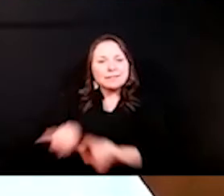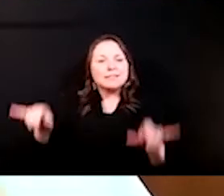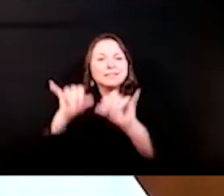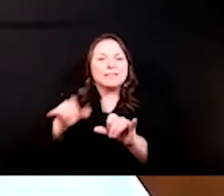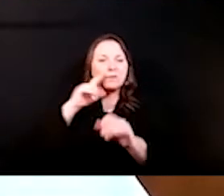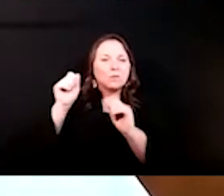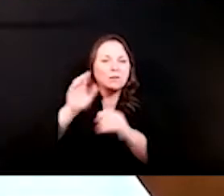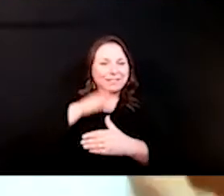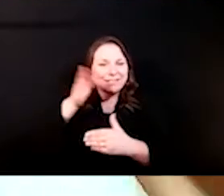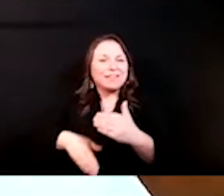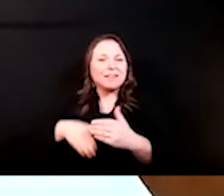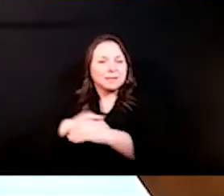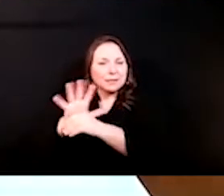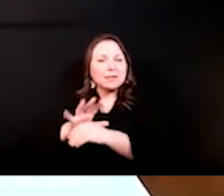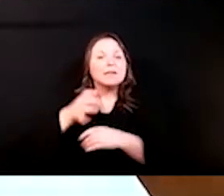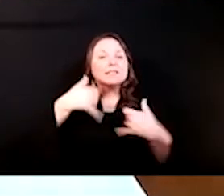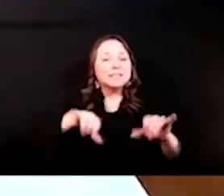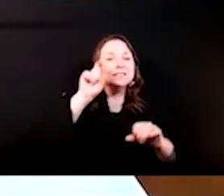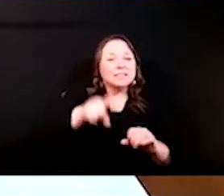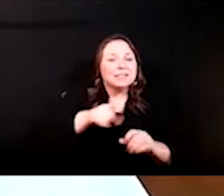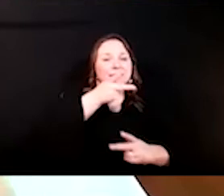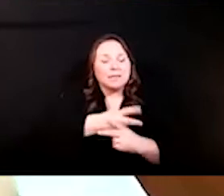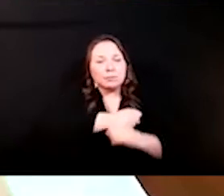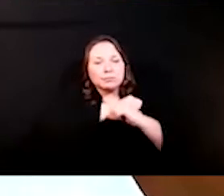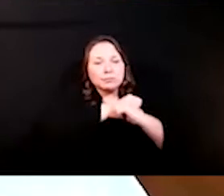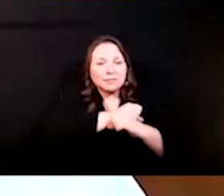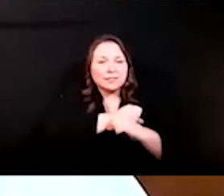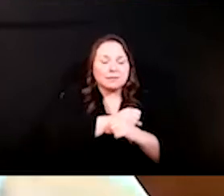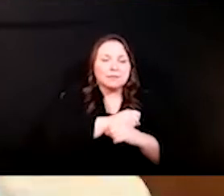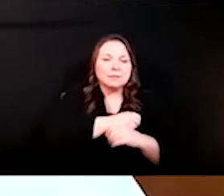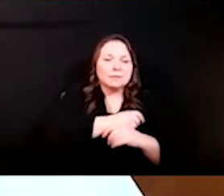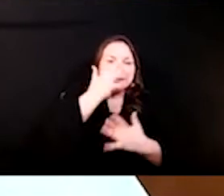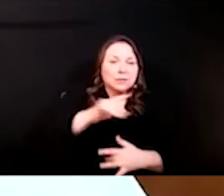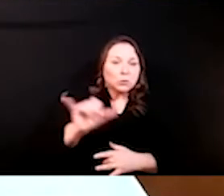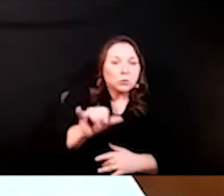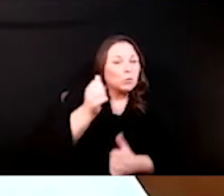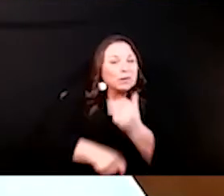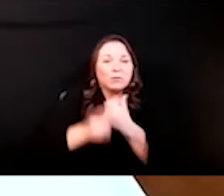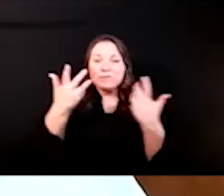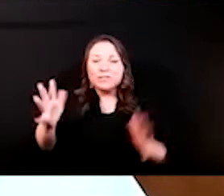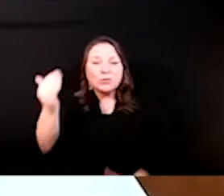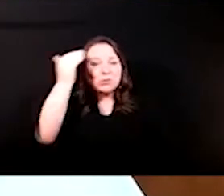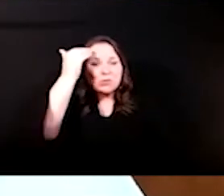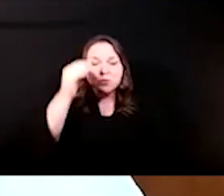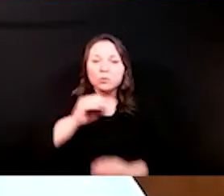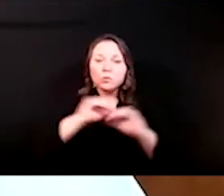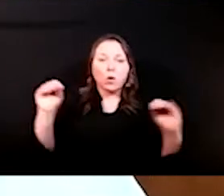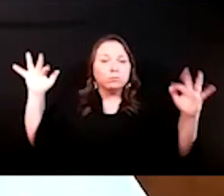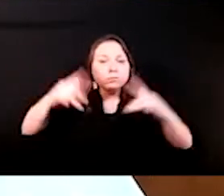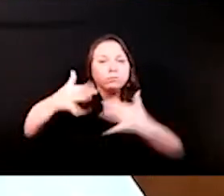THE PANDEMIC. WE STILL NEED TO CONTINUE THE PREVENTATIVE MEASURES. THESE ARE-- EVERYBODY KNOWS THEM. NO LARGE